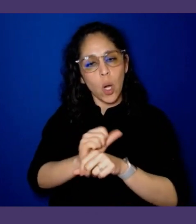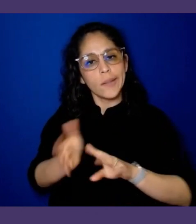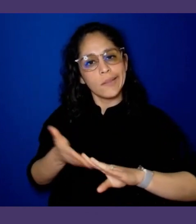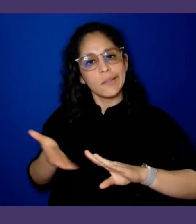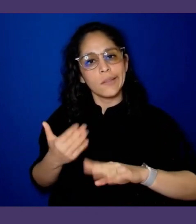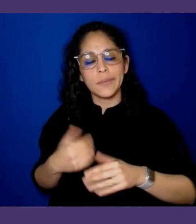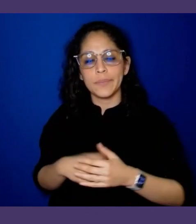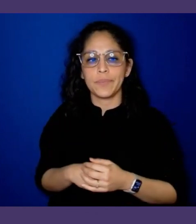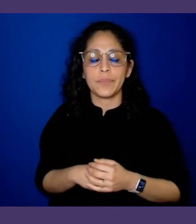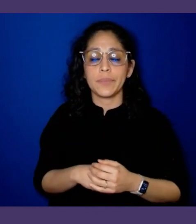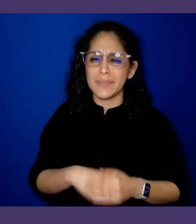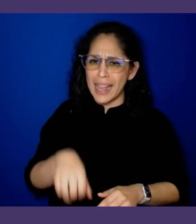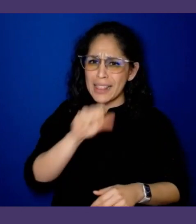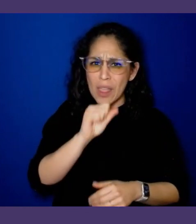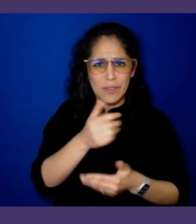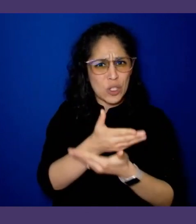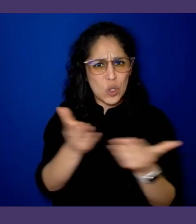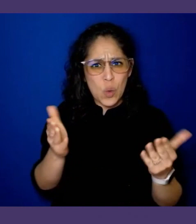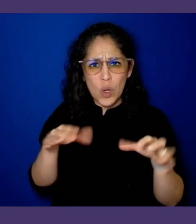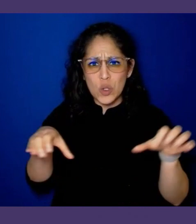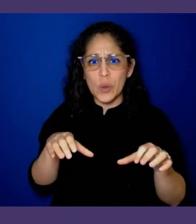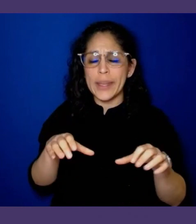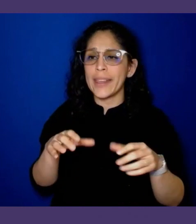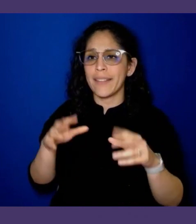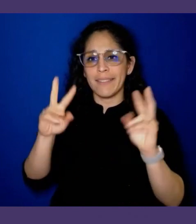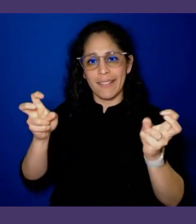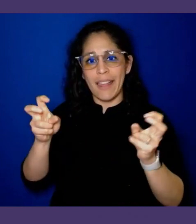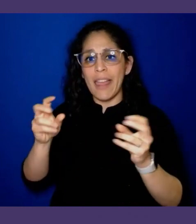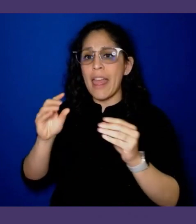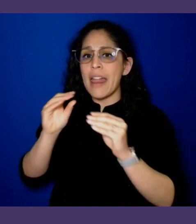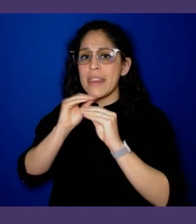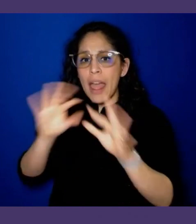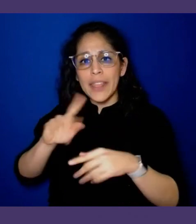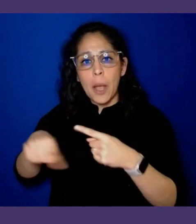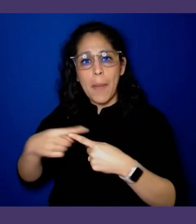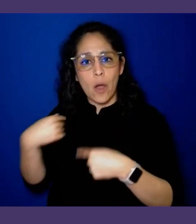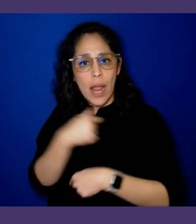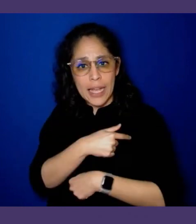doing the "nothing about us without us" and living it, and not just talking about it,